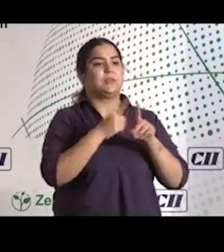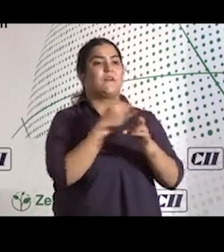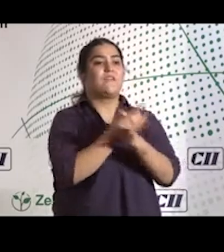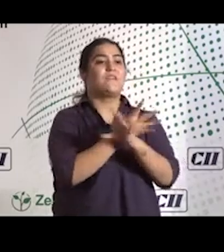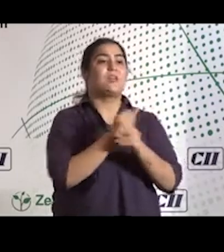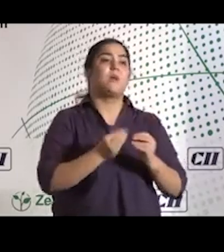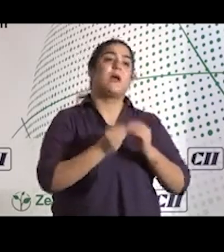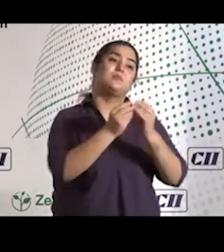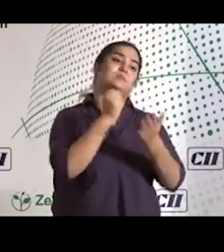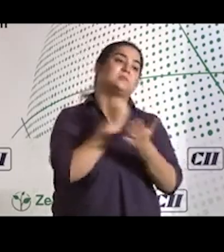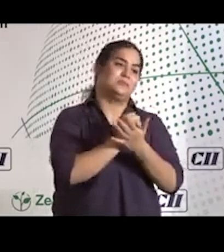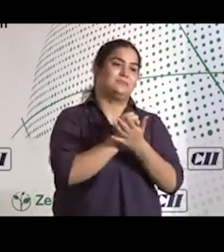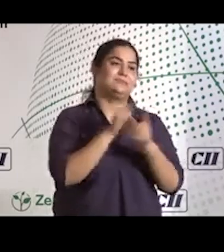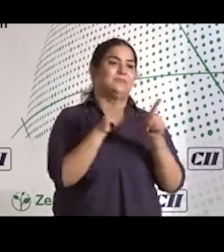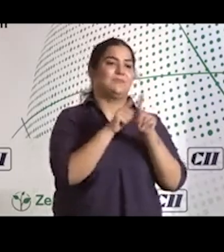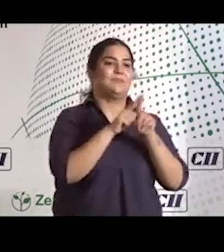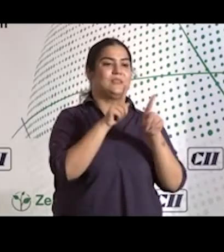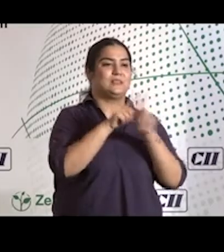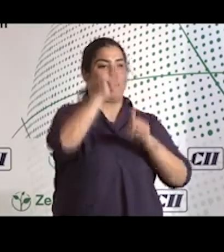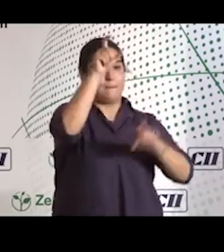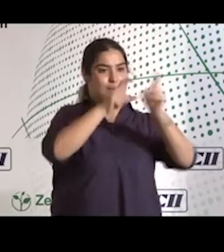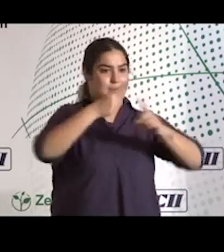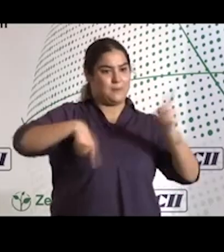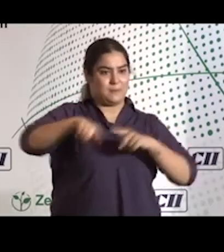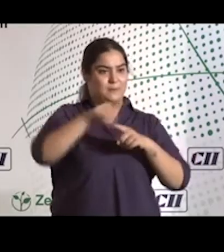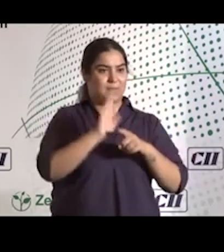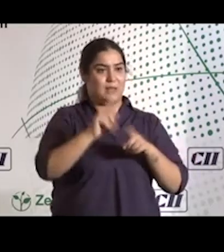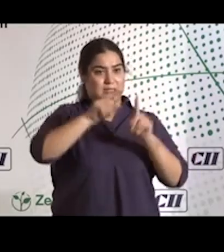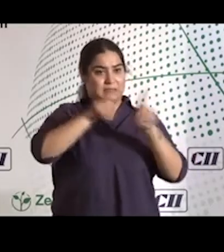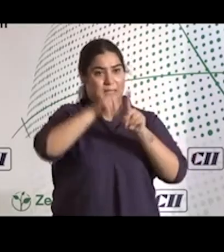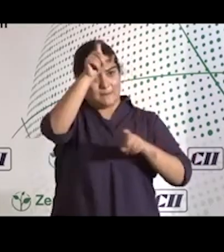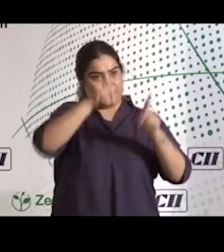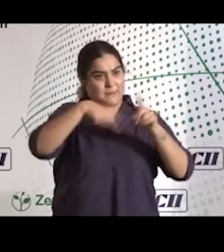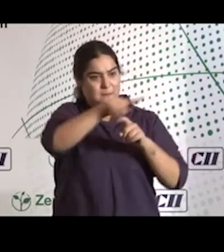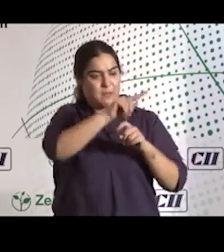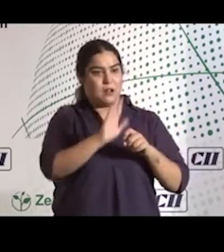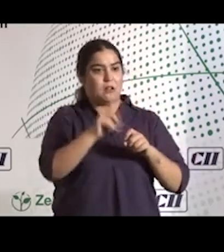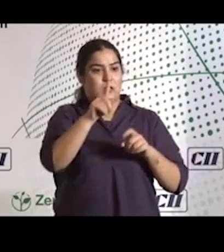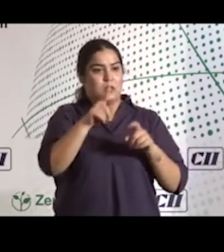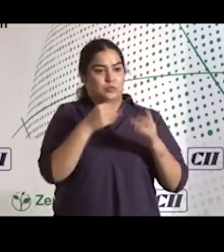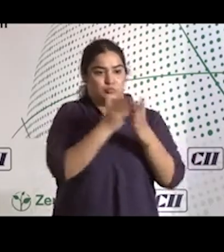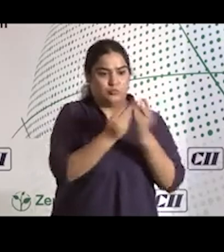from users on innovations as well as problems with simple